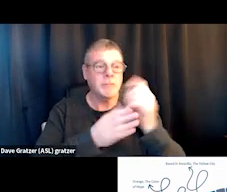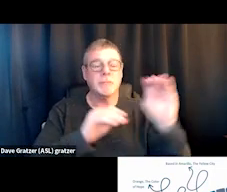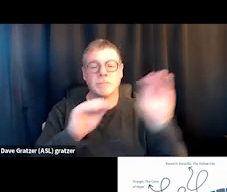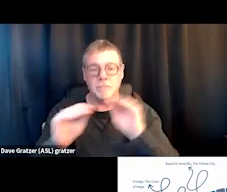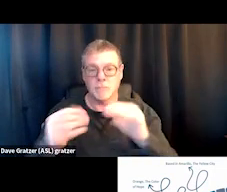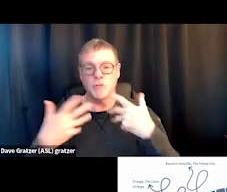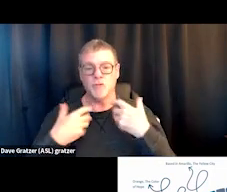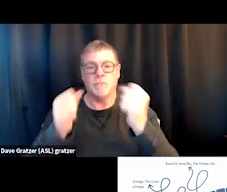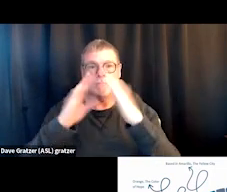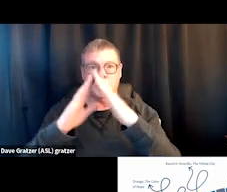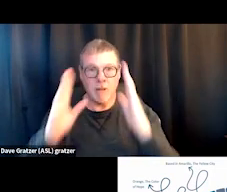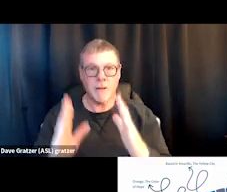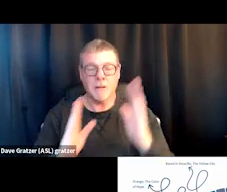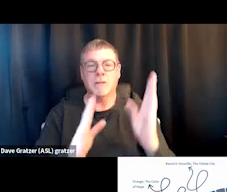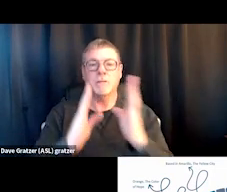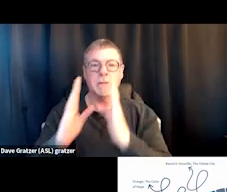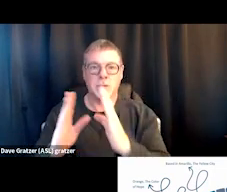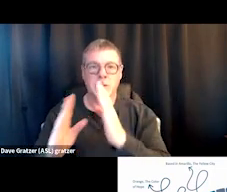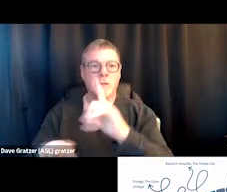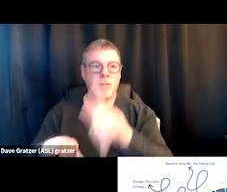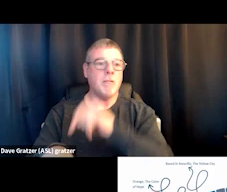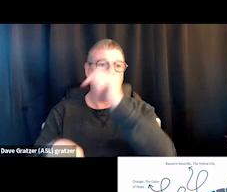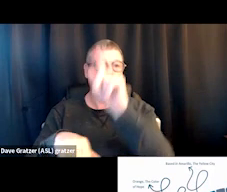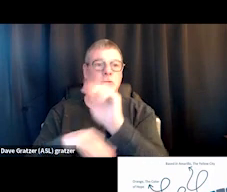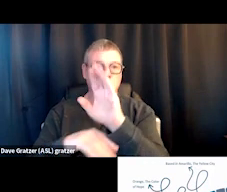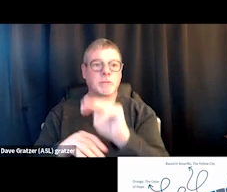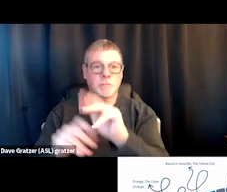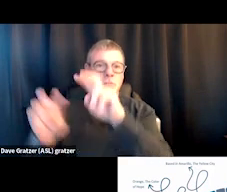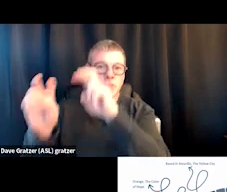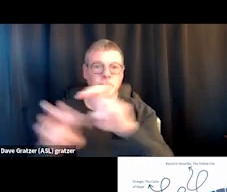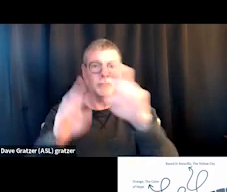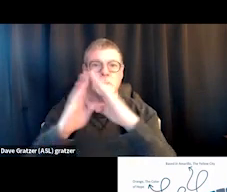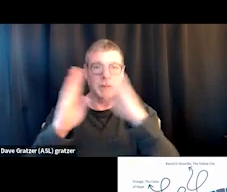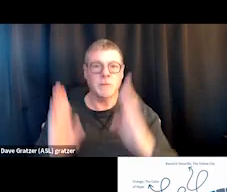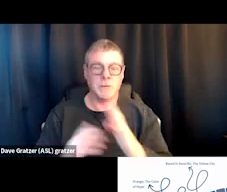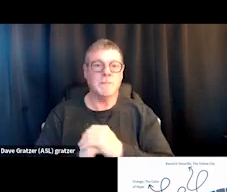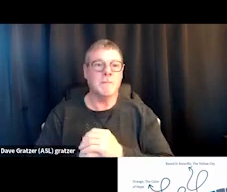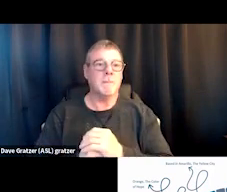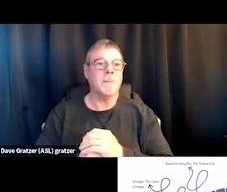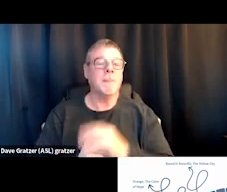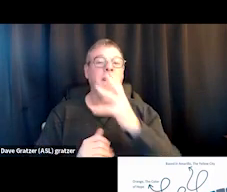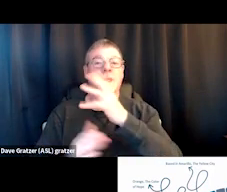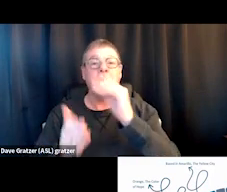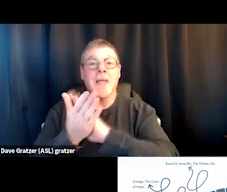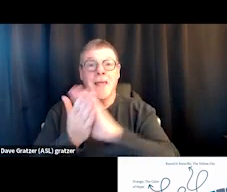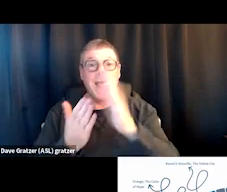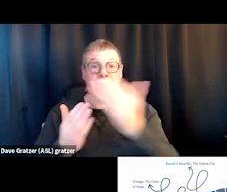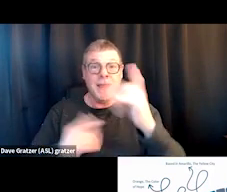and then moving into longer-term transitional housing. Now, the nice thing about this relationship